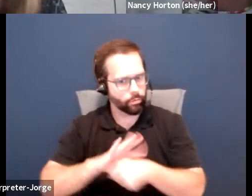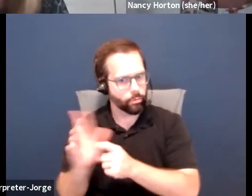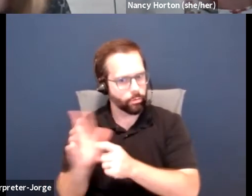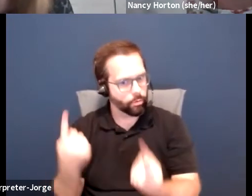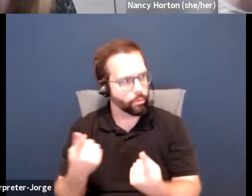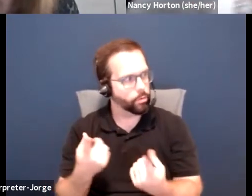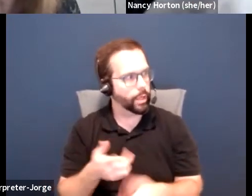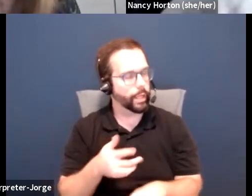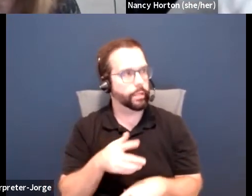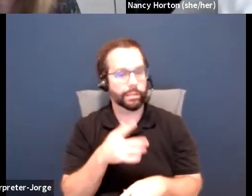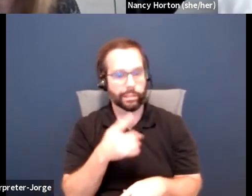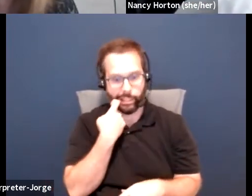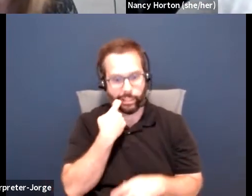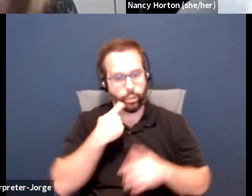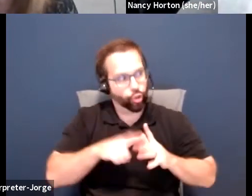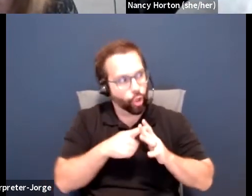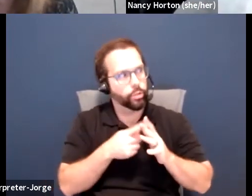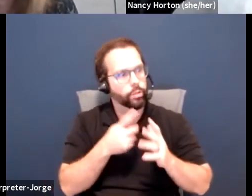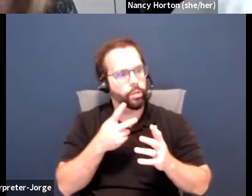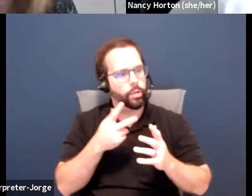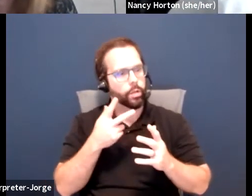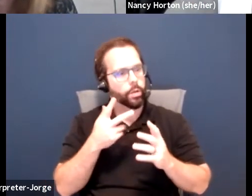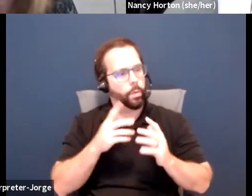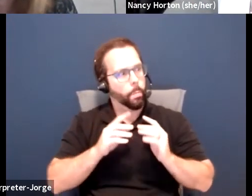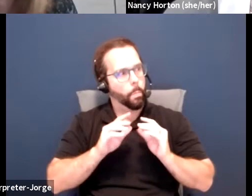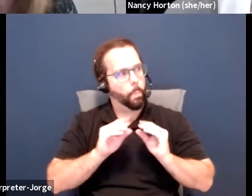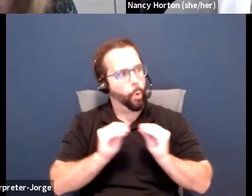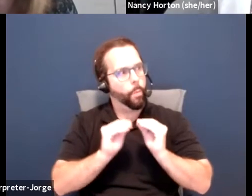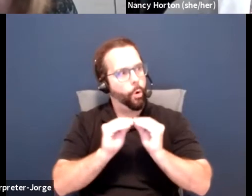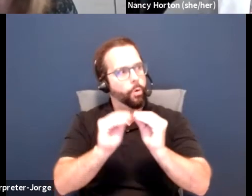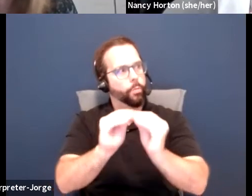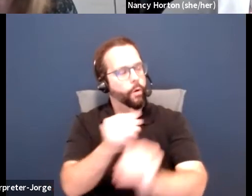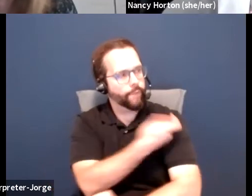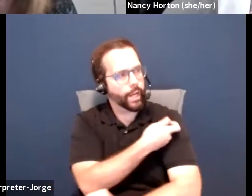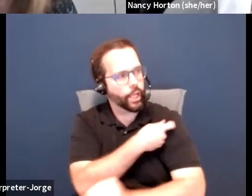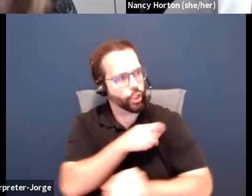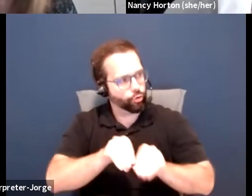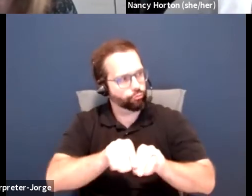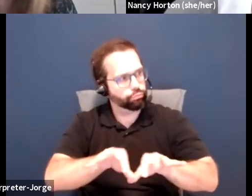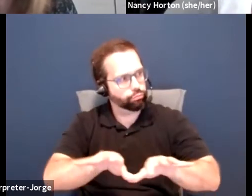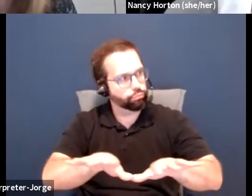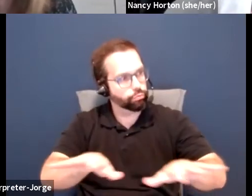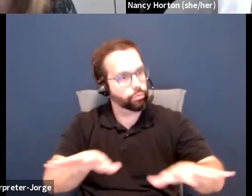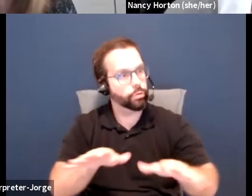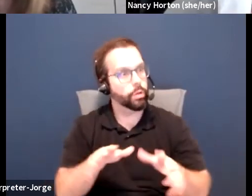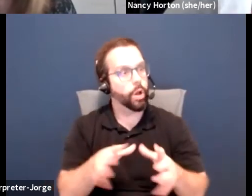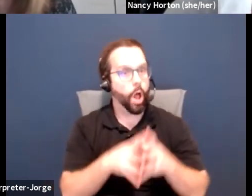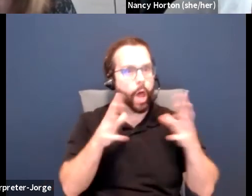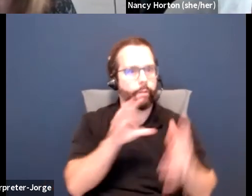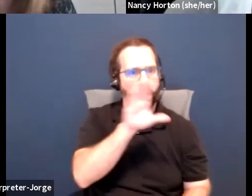had in our center through the pandemic and, especially, more lately, you know, vaccination has become available. You